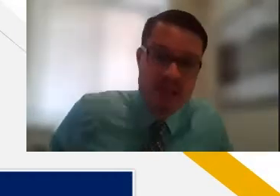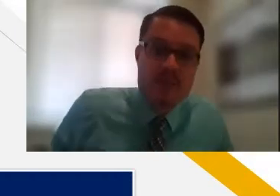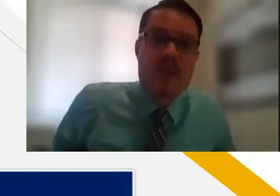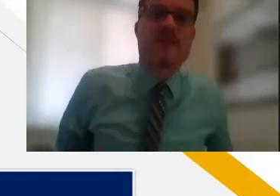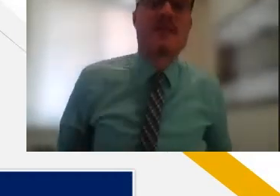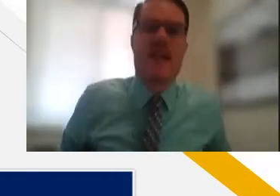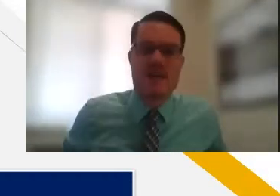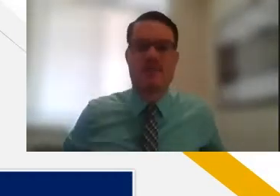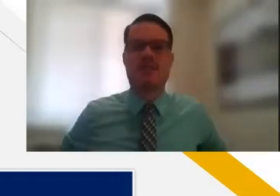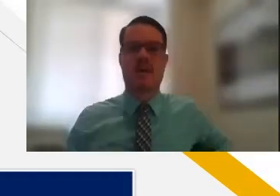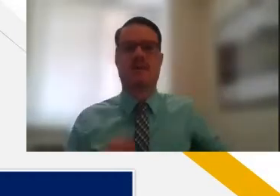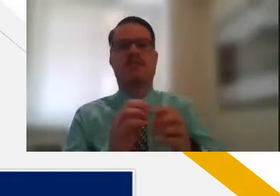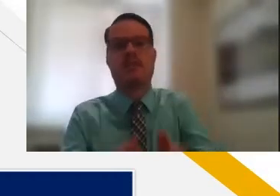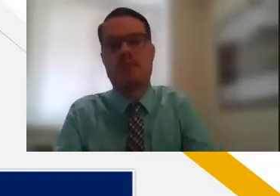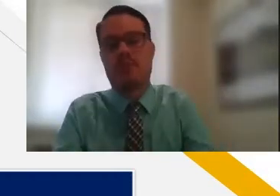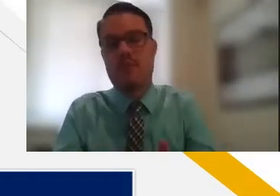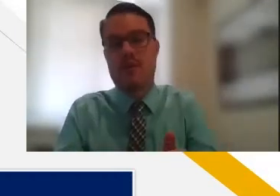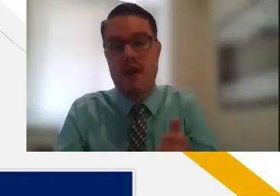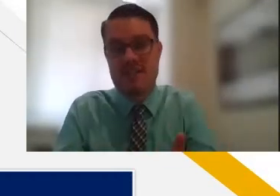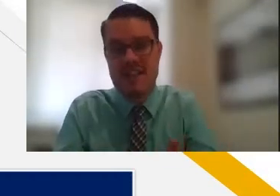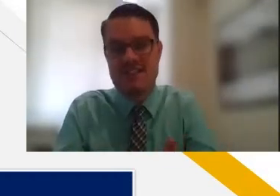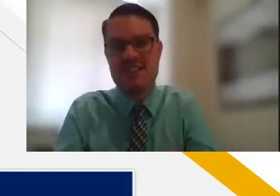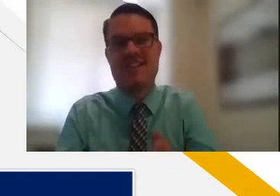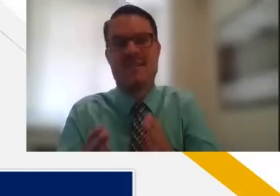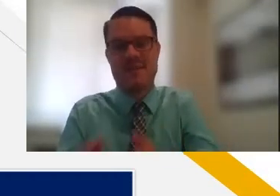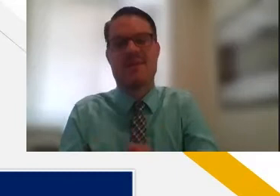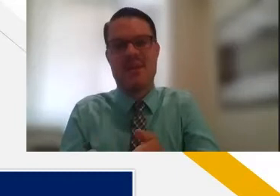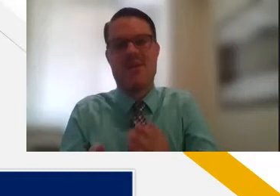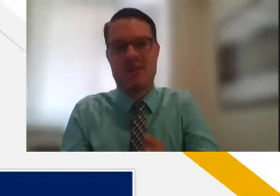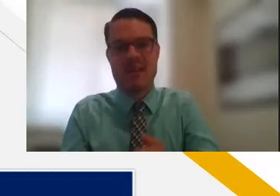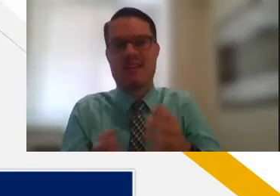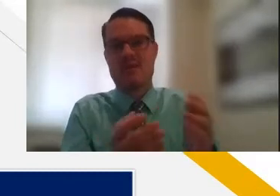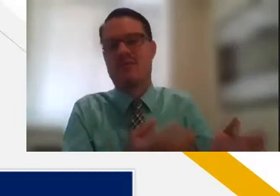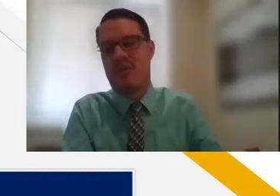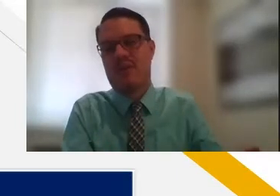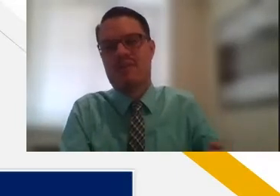that's having an adverse impact on their education, there are likely going to fall